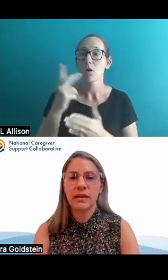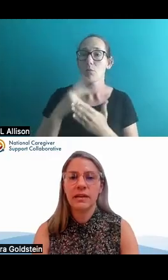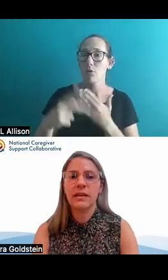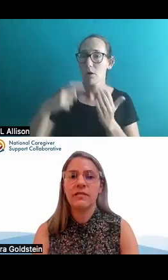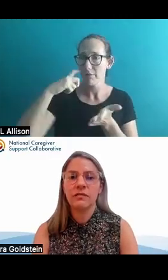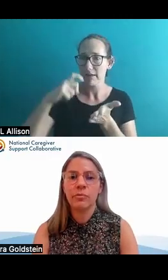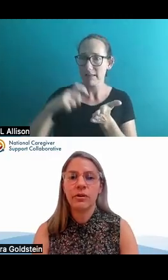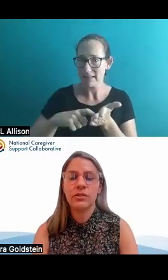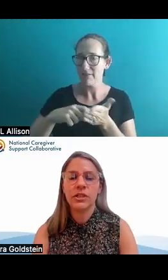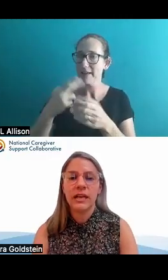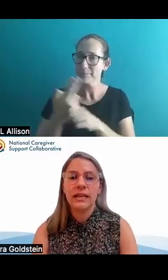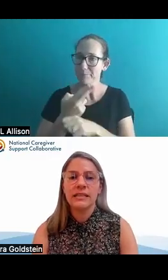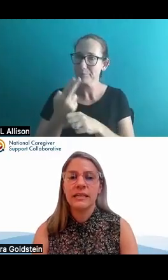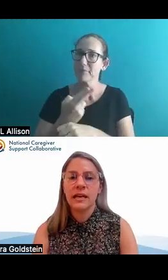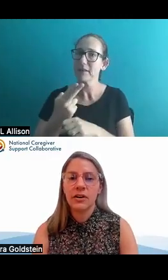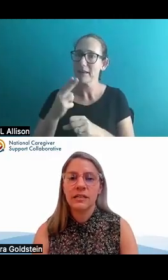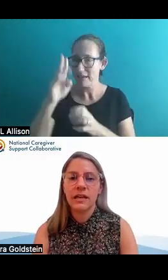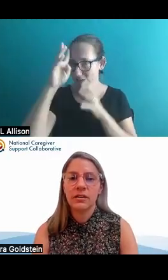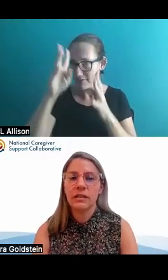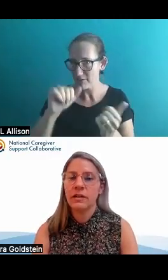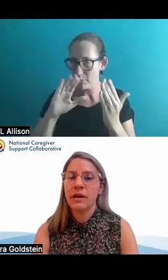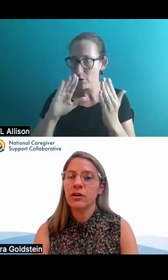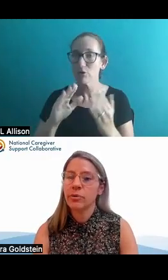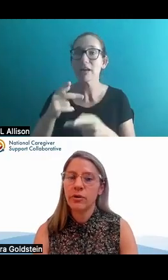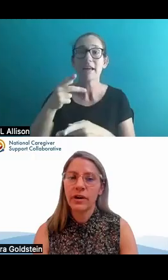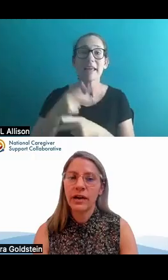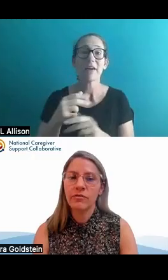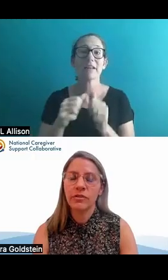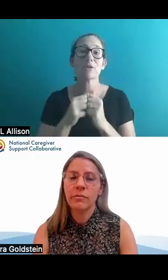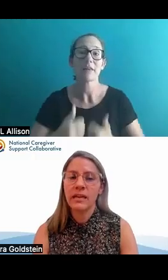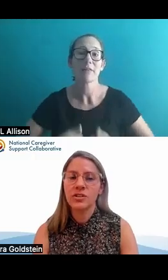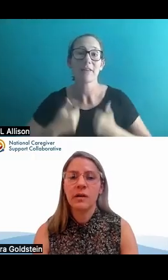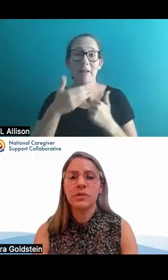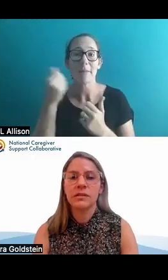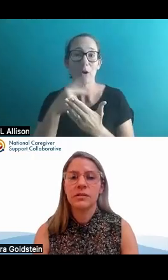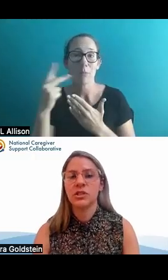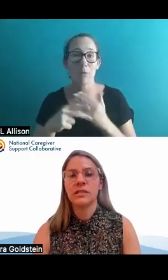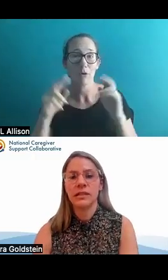an innovative approach, is the Caring Together Living Better program from Age Options which is